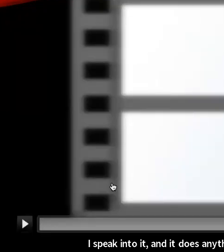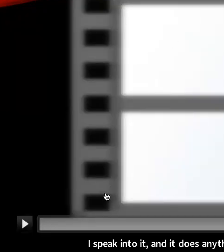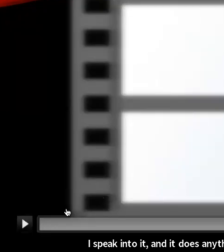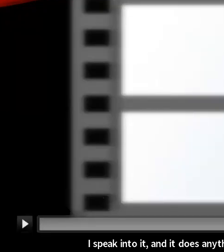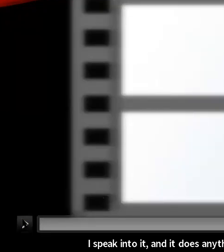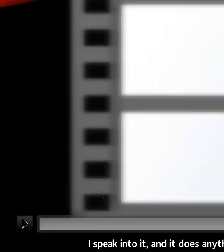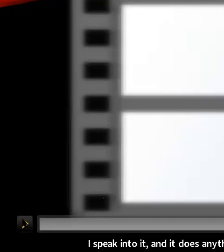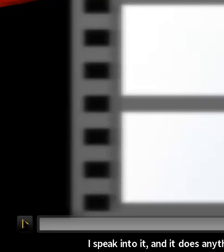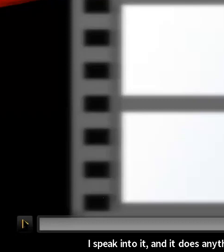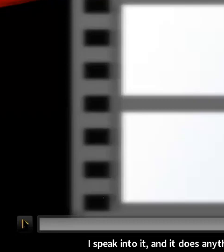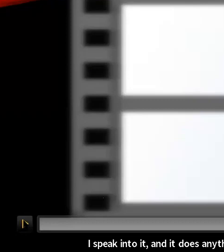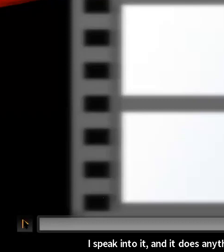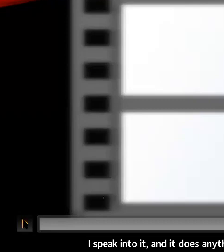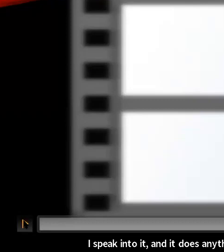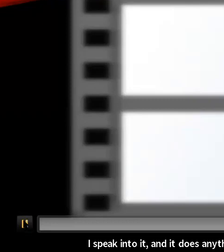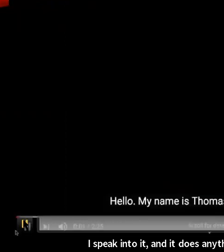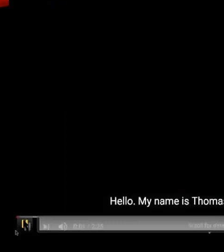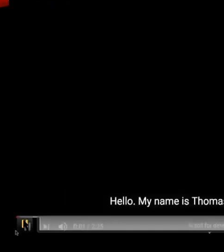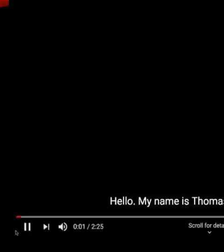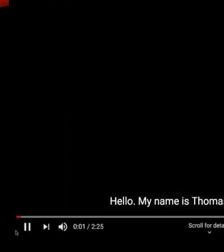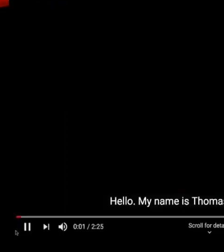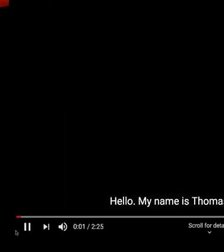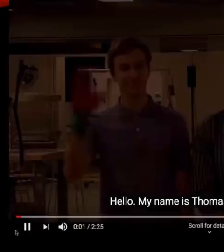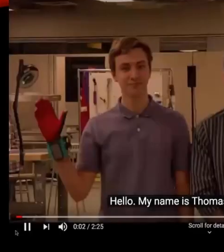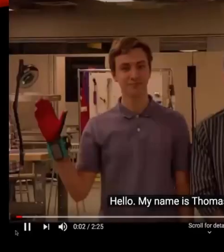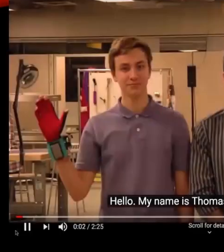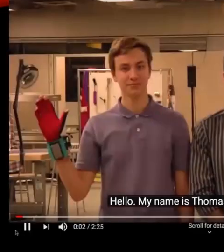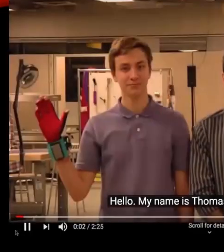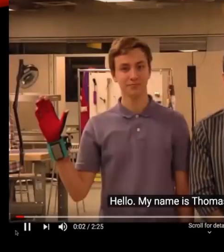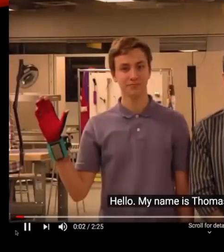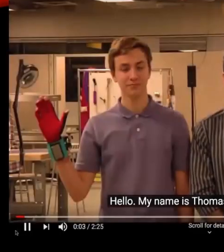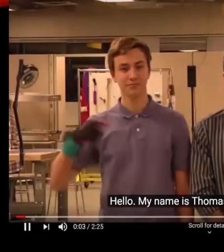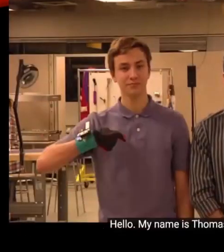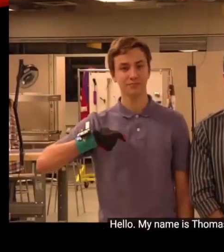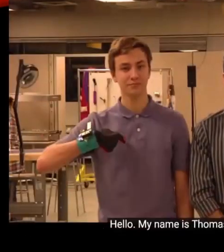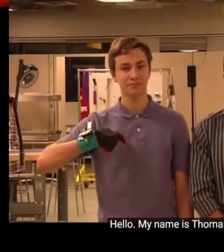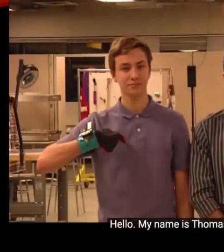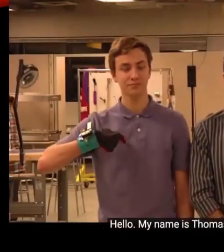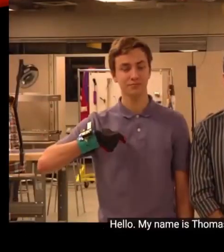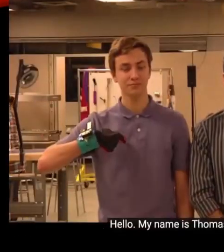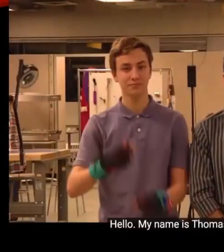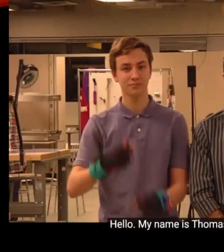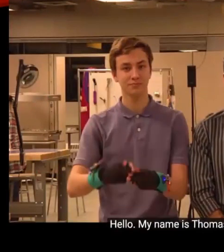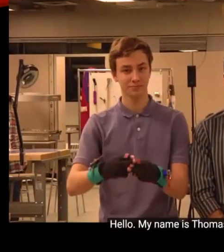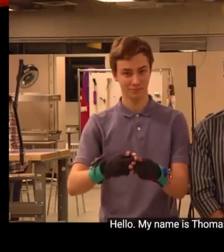for. So, Siri was really designed for hearing people.